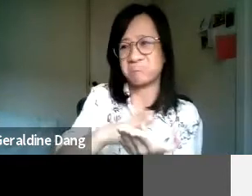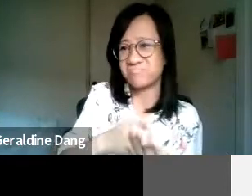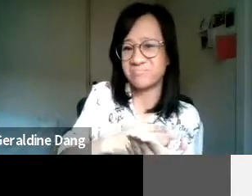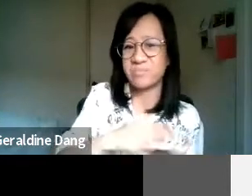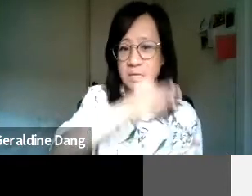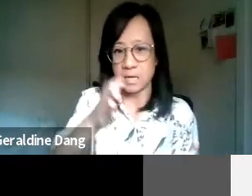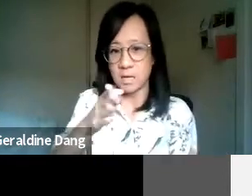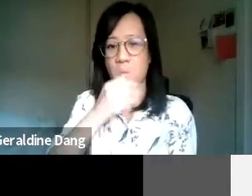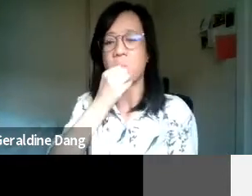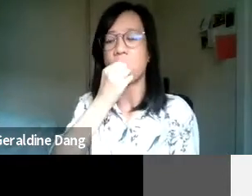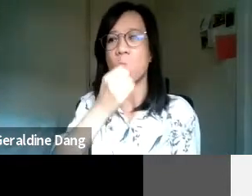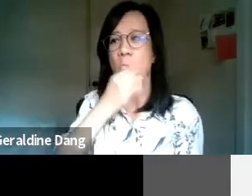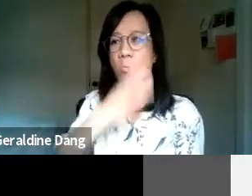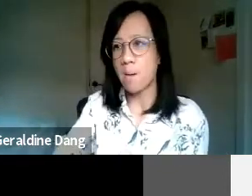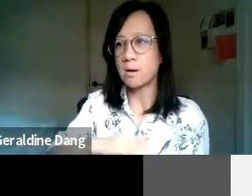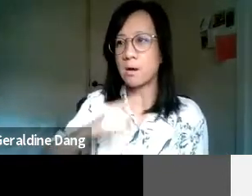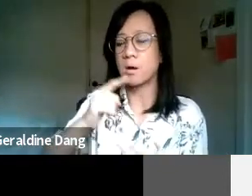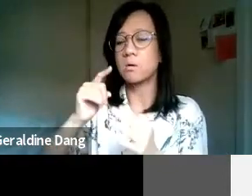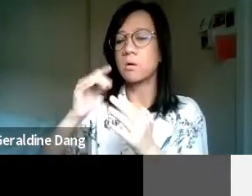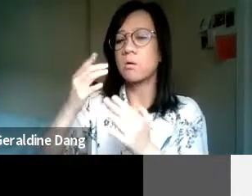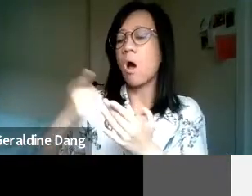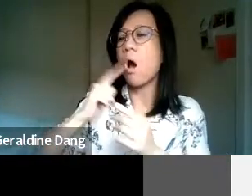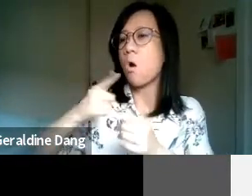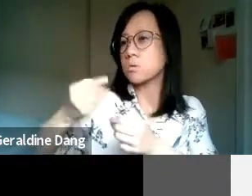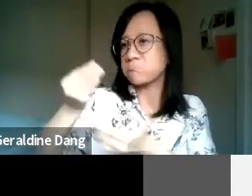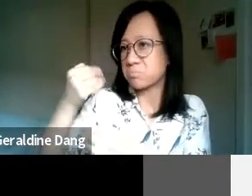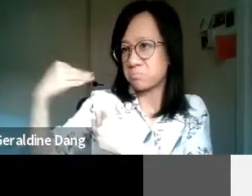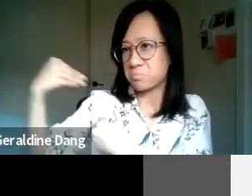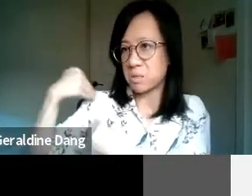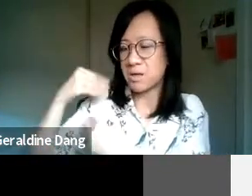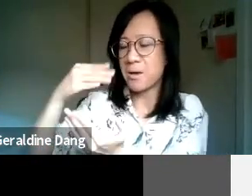so that's the man on the left. The one in the middle is a woman.